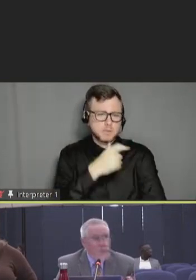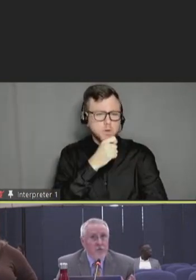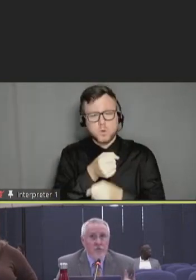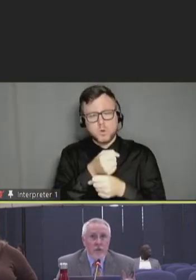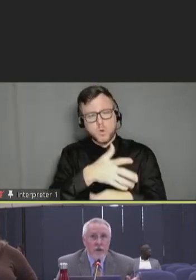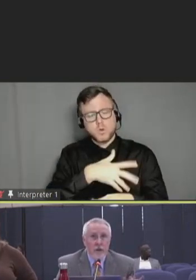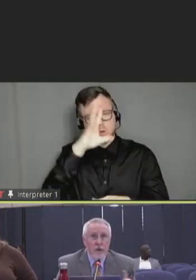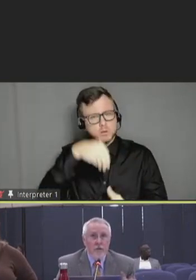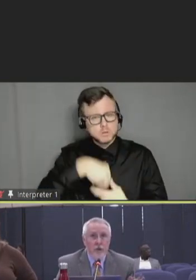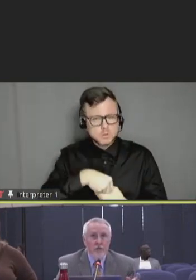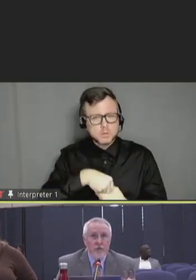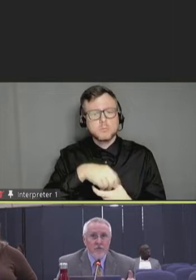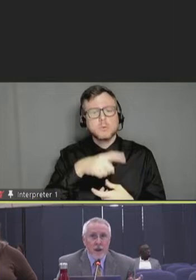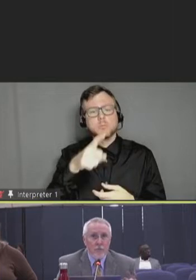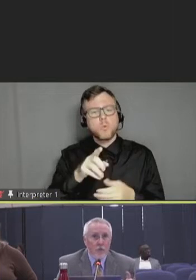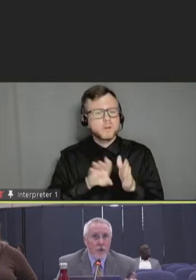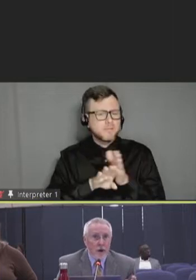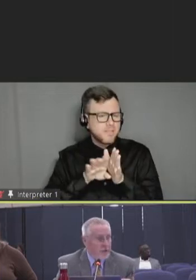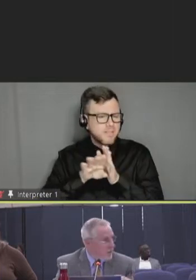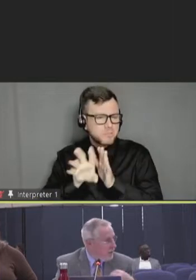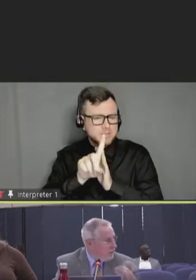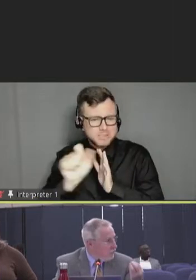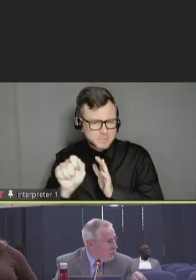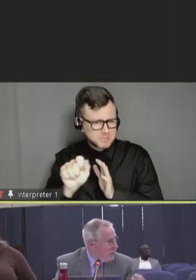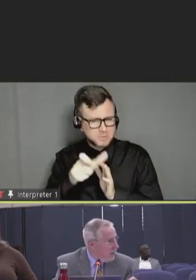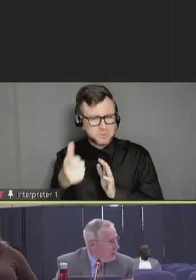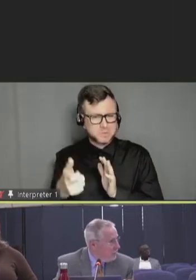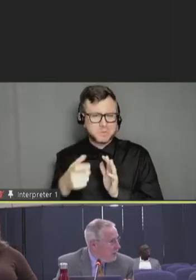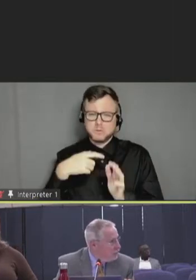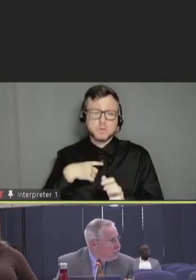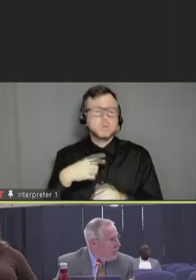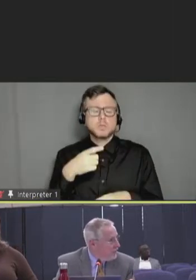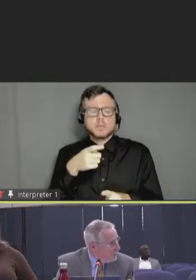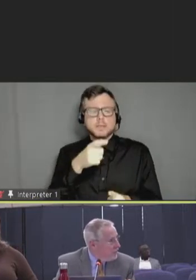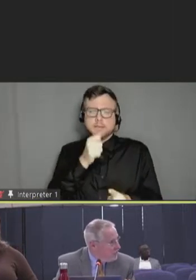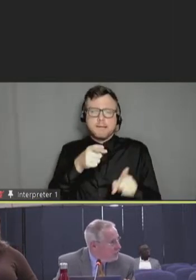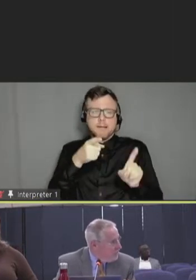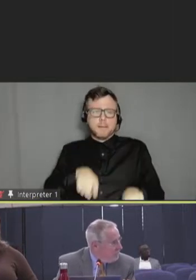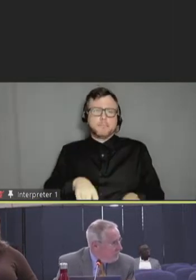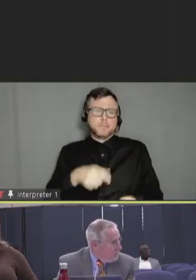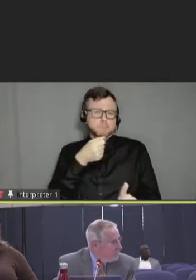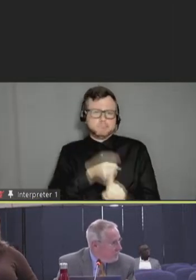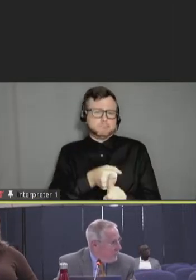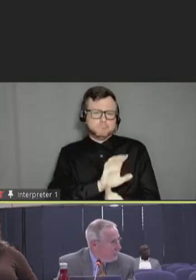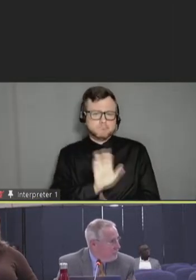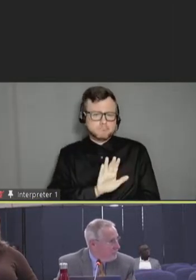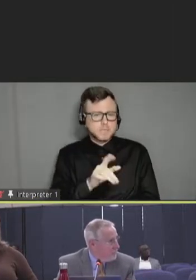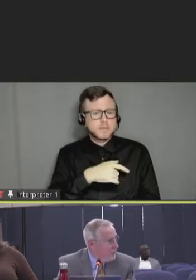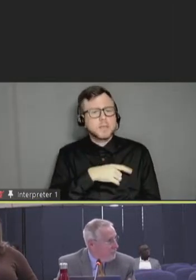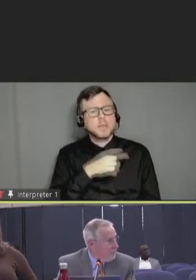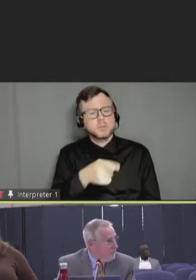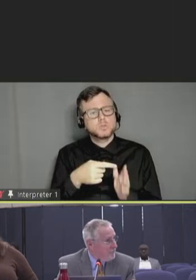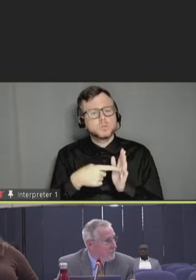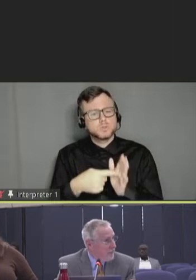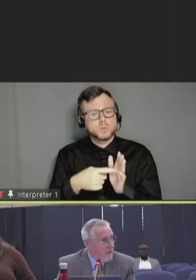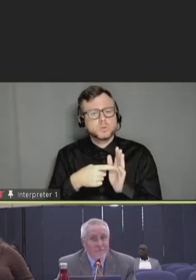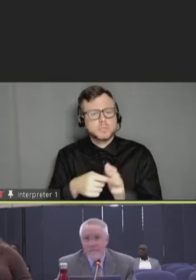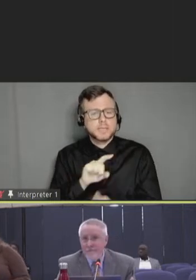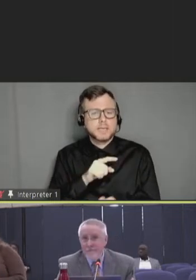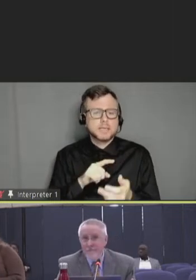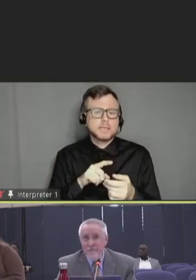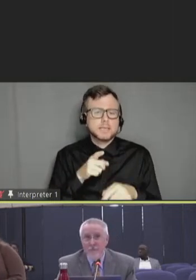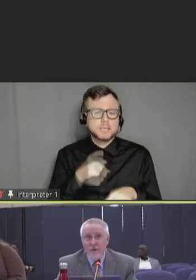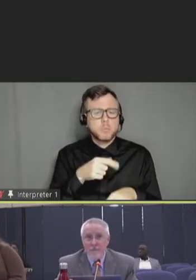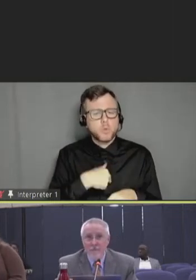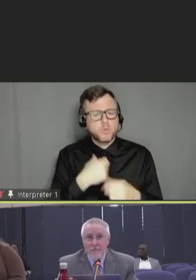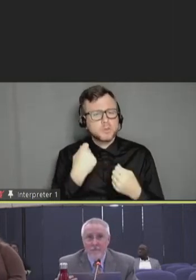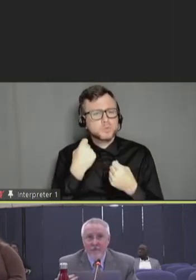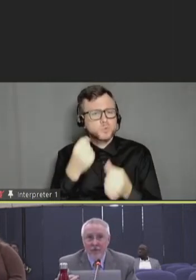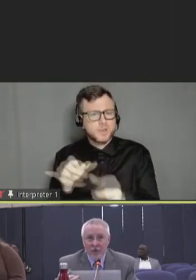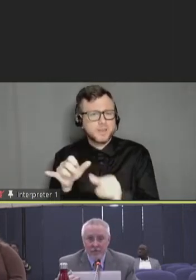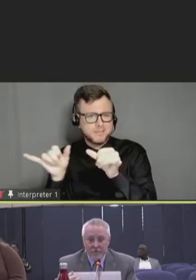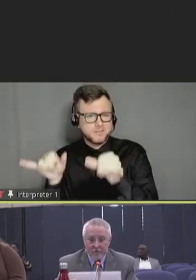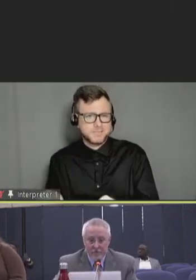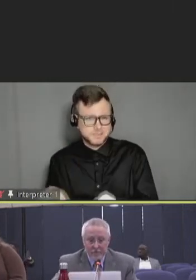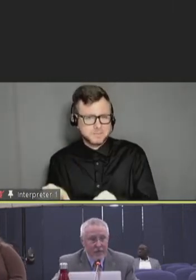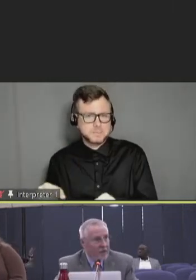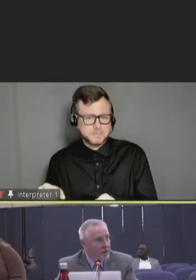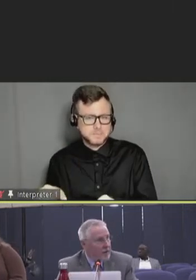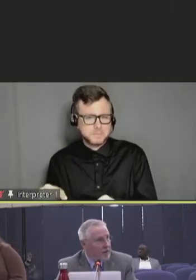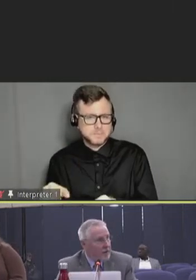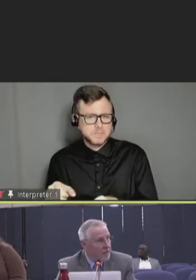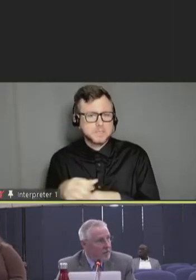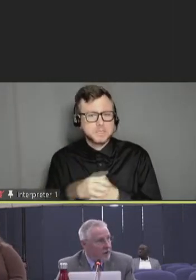Which is really an illustrative example rather than truly a strength of the system.